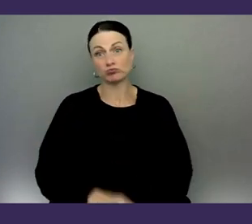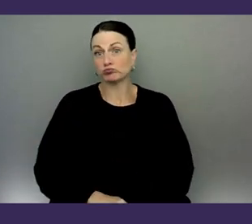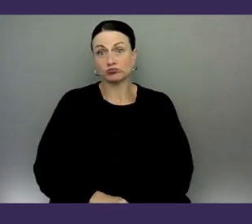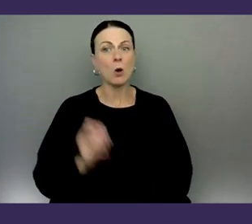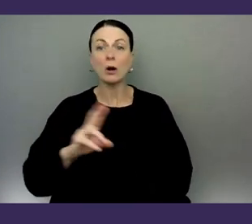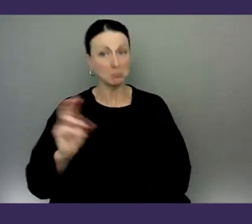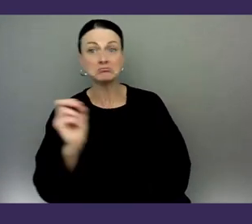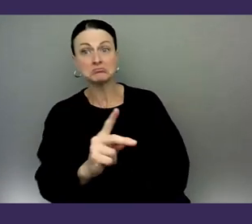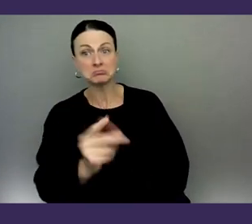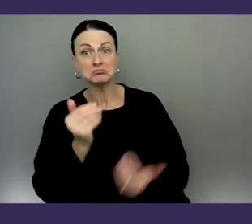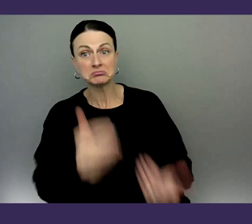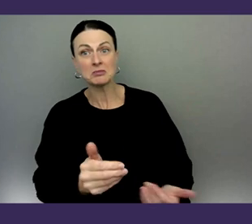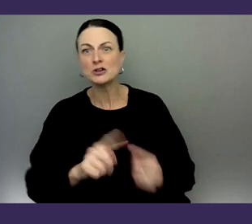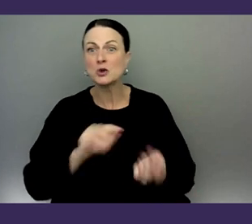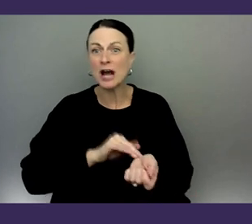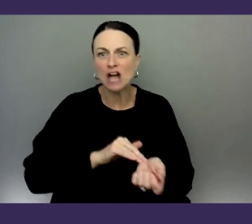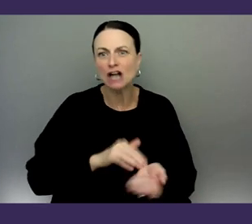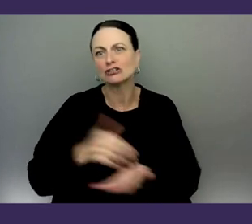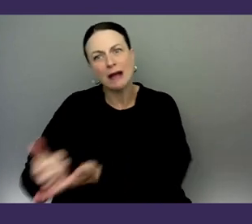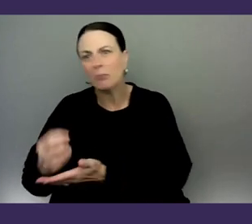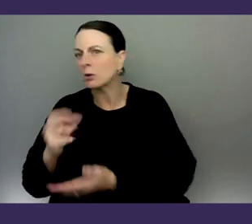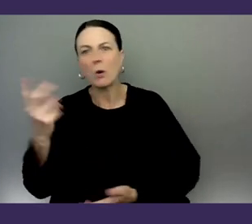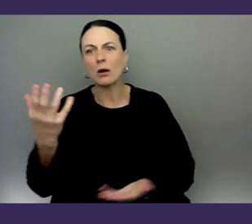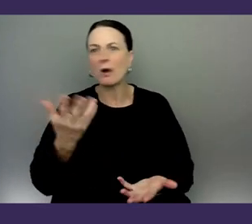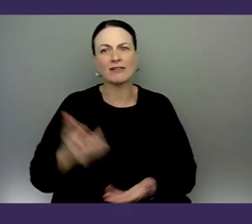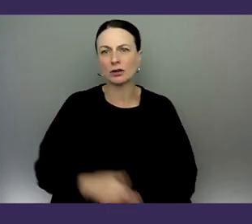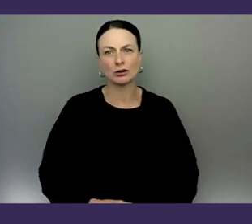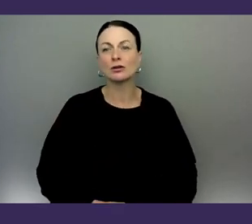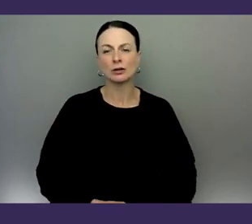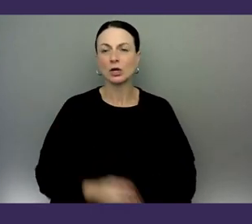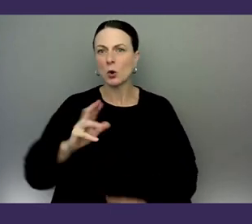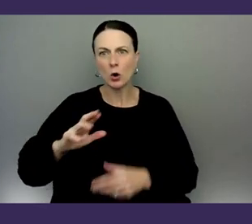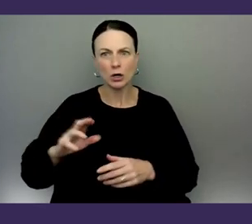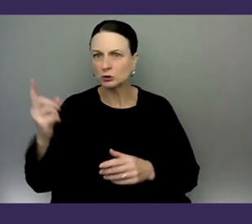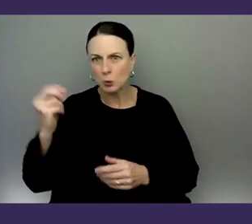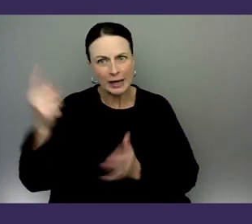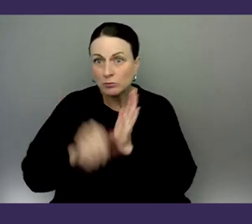to a doctor assisting or performing a procedure or what have you.